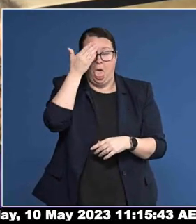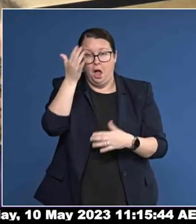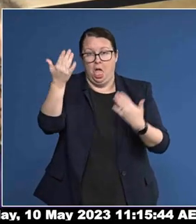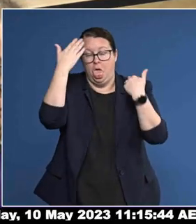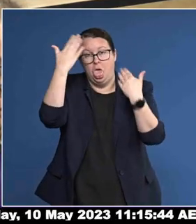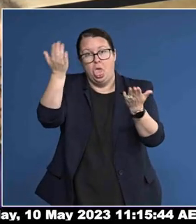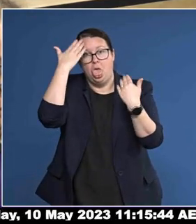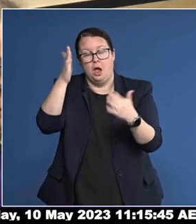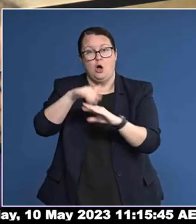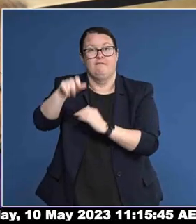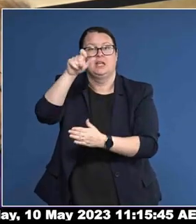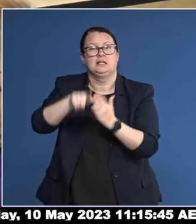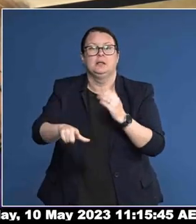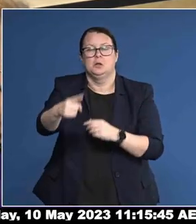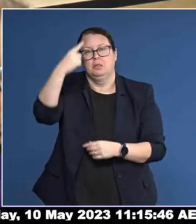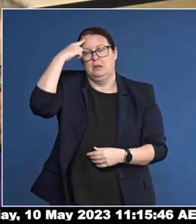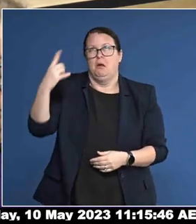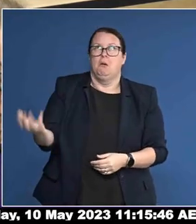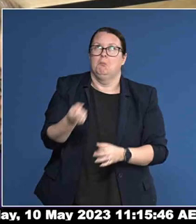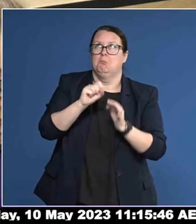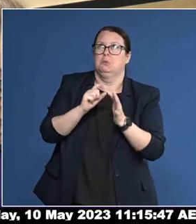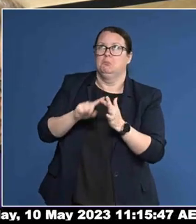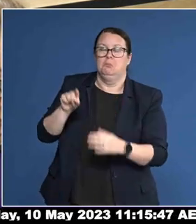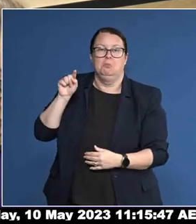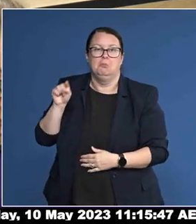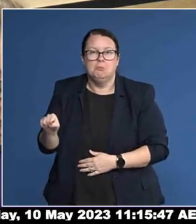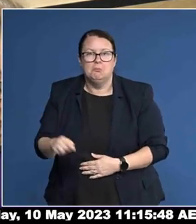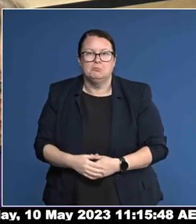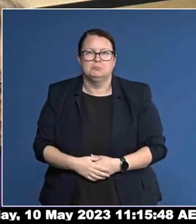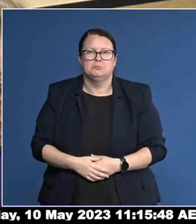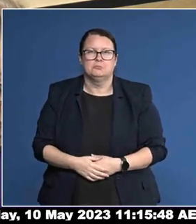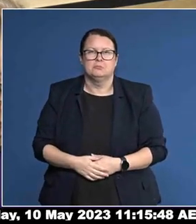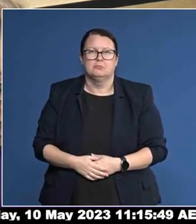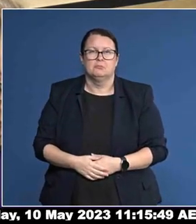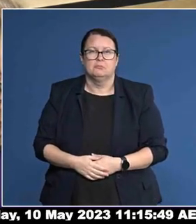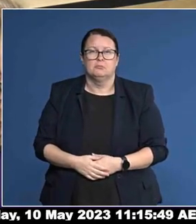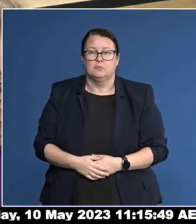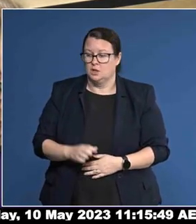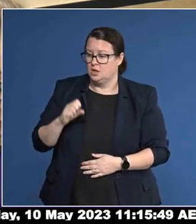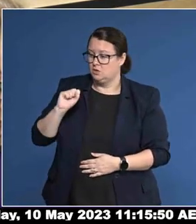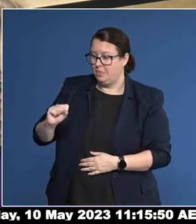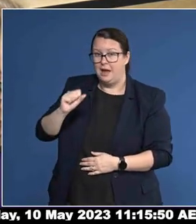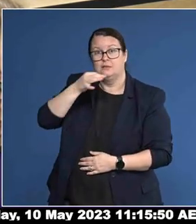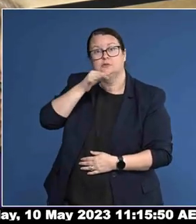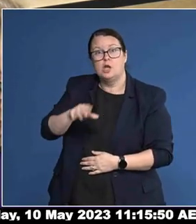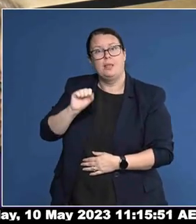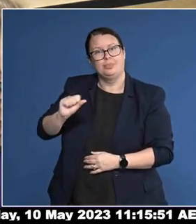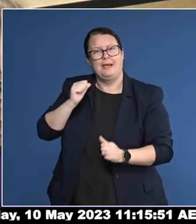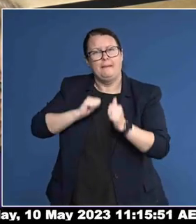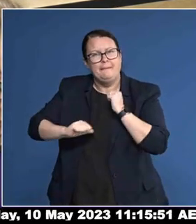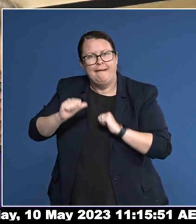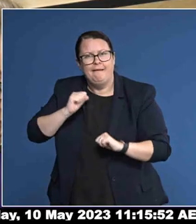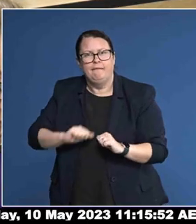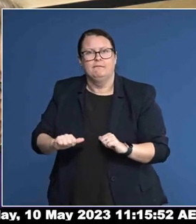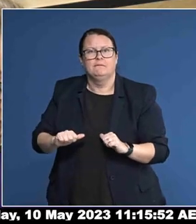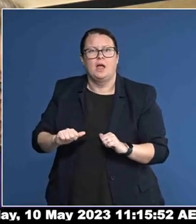where you're looking at a child's behaviours and explaining them solely through a lens of